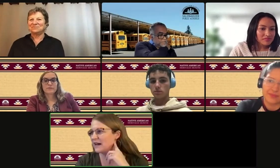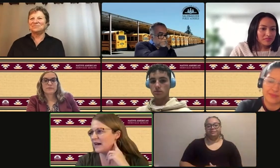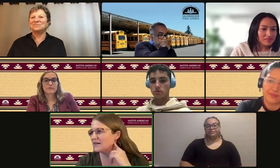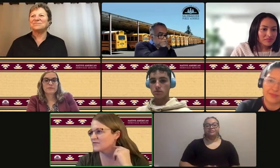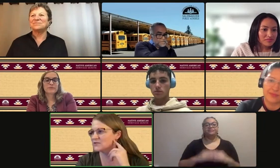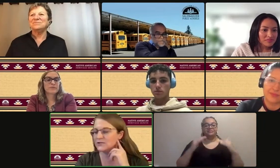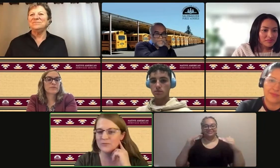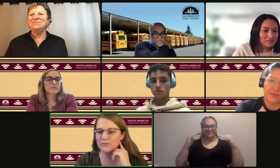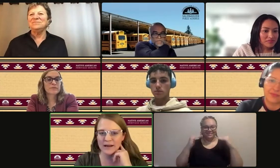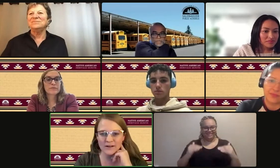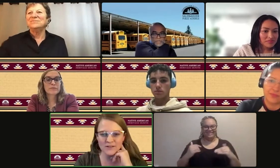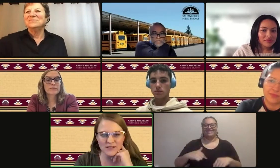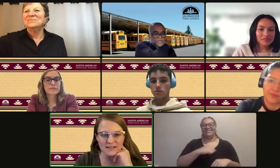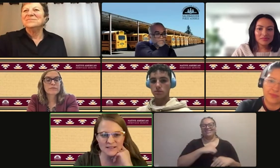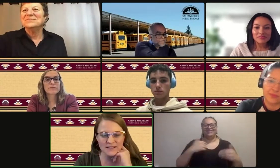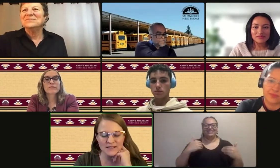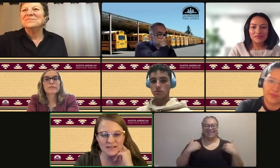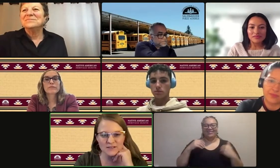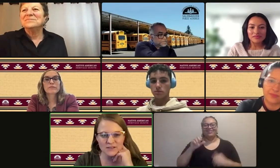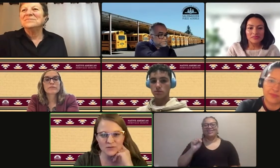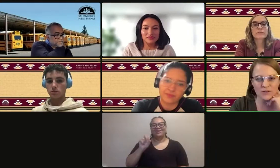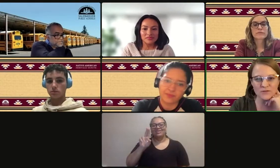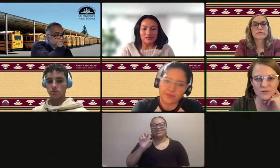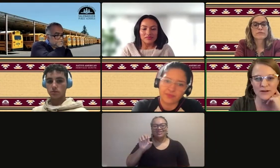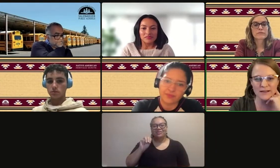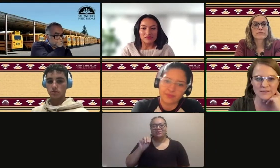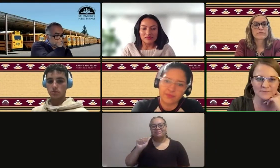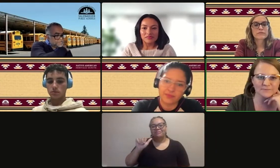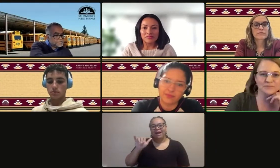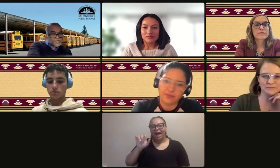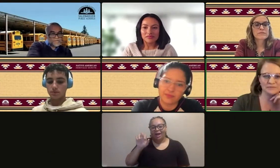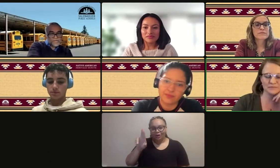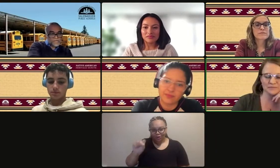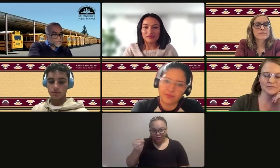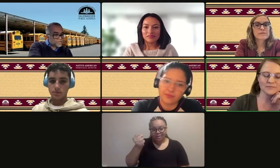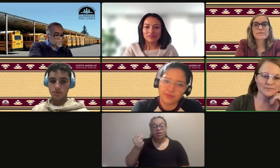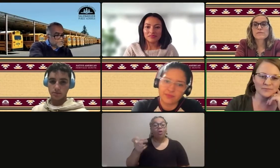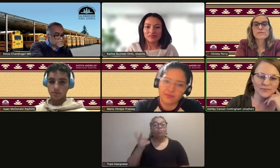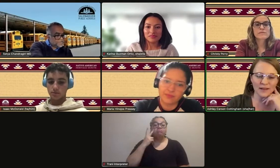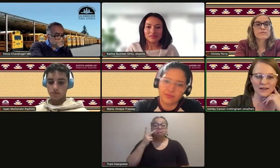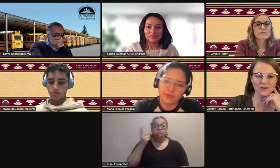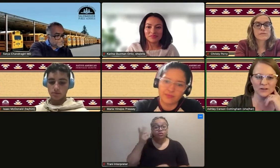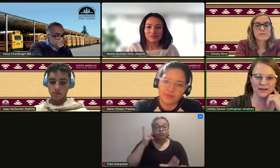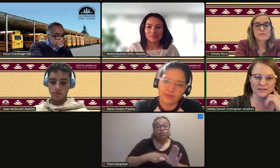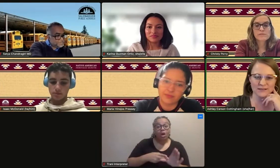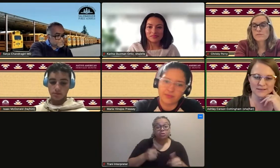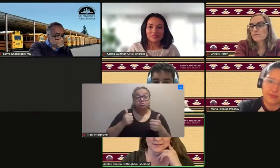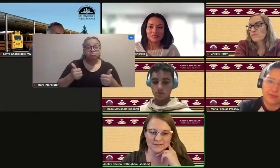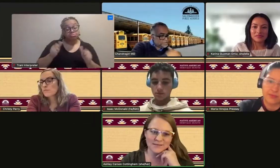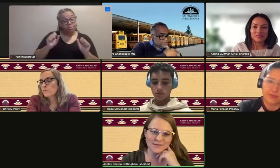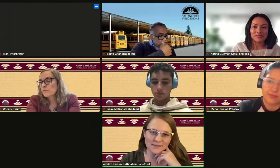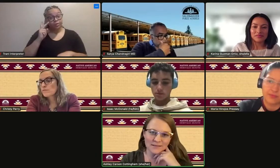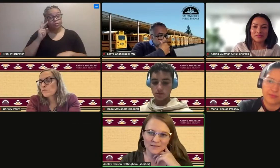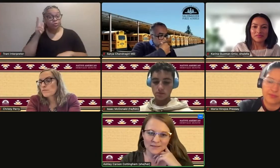APPRECIATE. SEE YOU LATER. BYE BYE BYE.